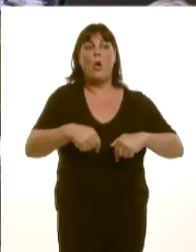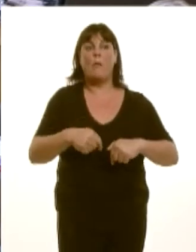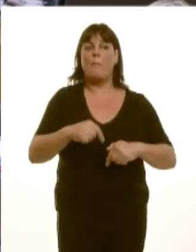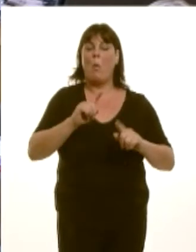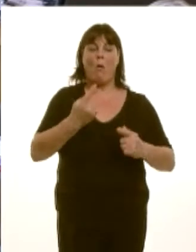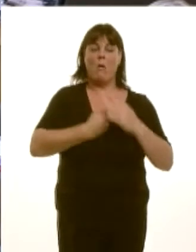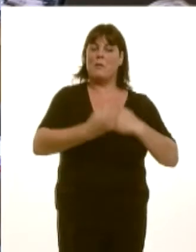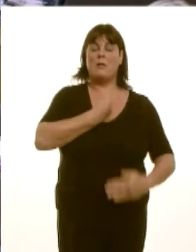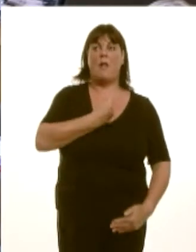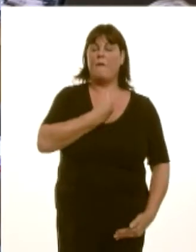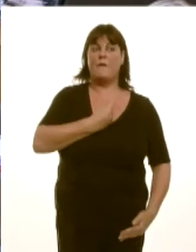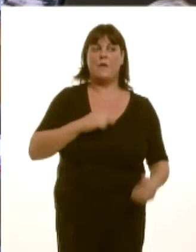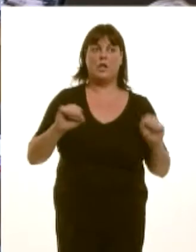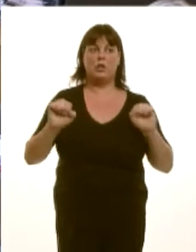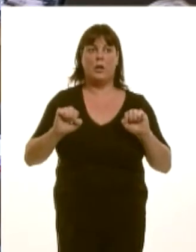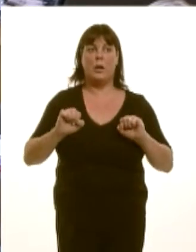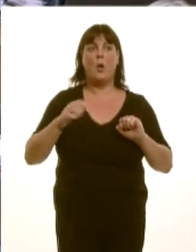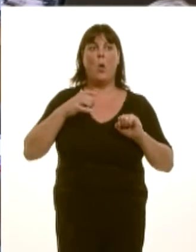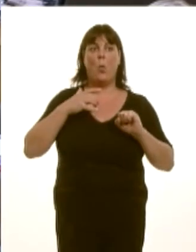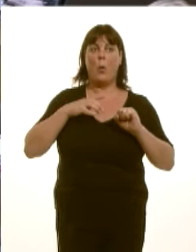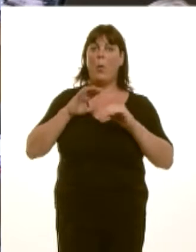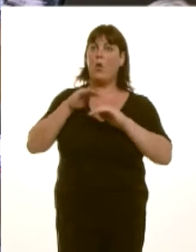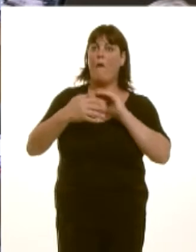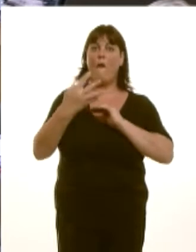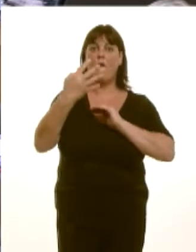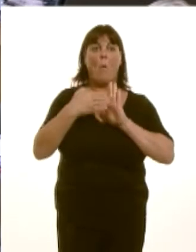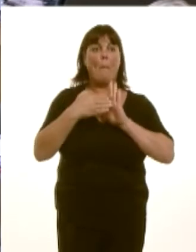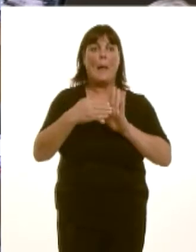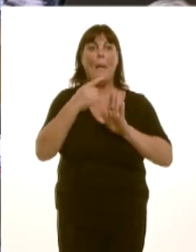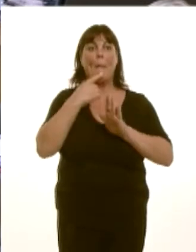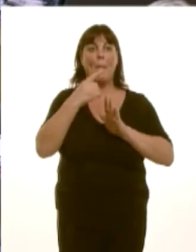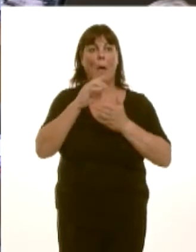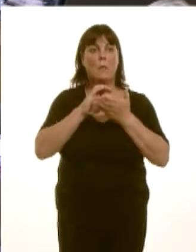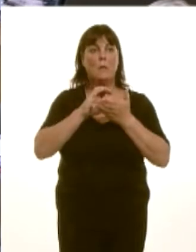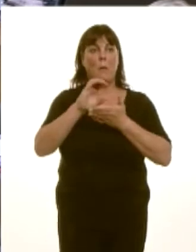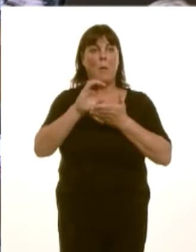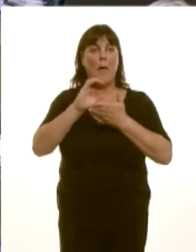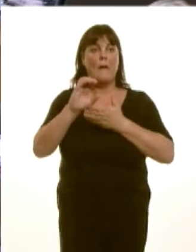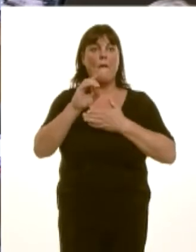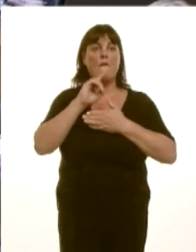We would like to see more than £4 million put in for additional peak Valley carriages, including, of course, Aberdare services.